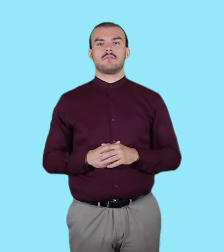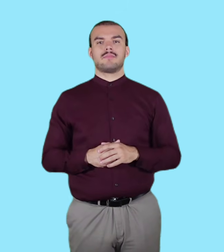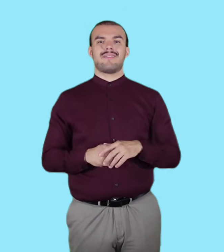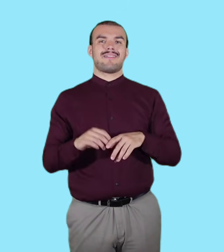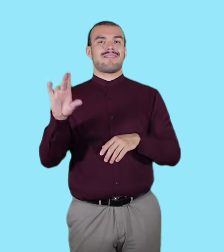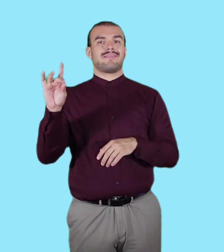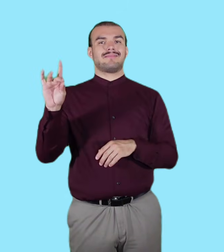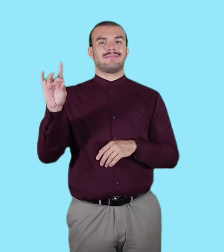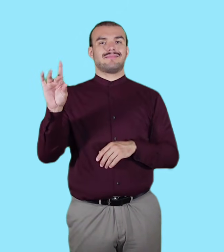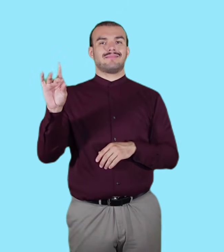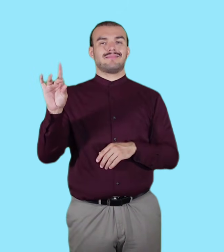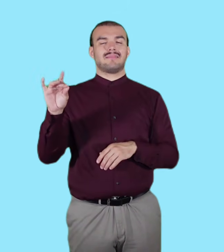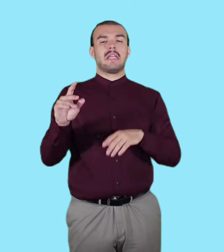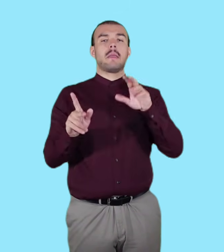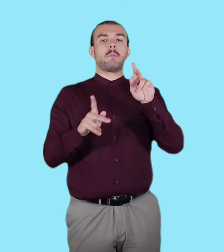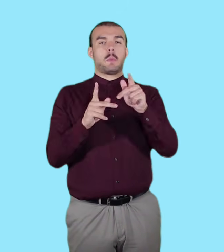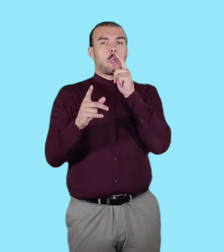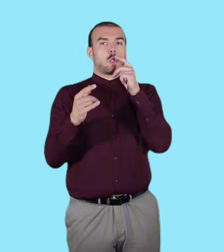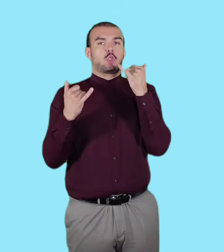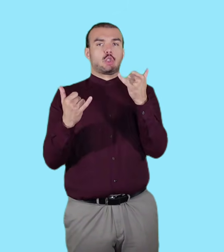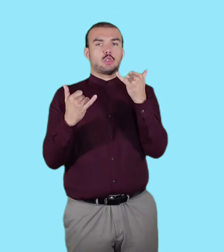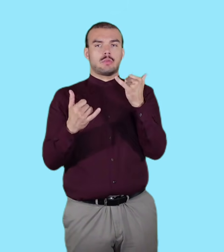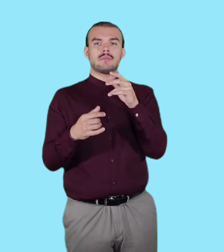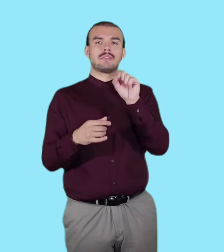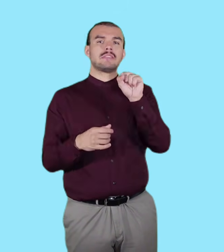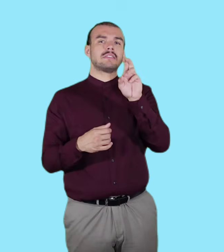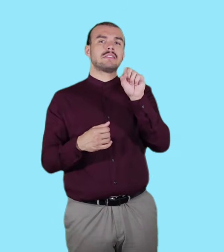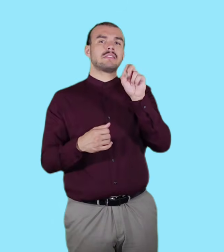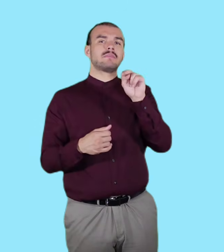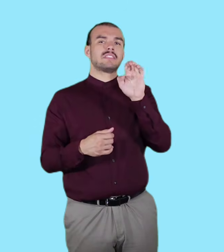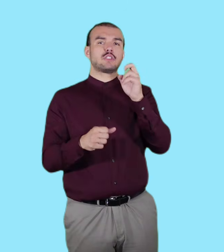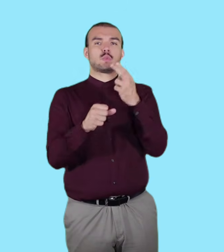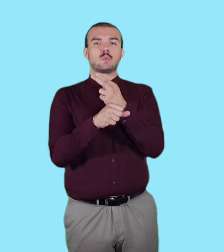Eight, people currently in substance use disorder treatment.